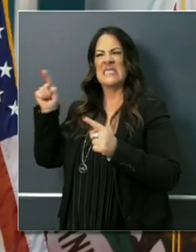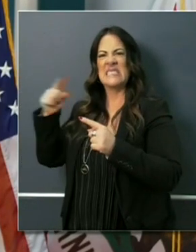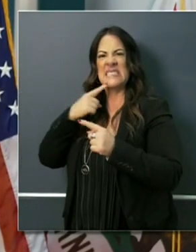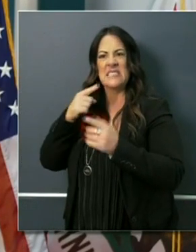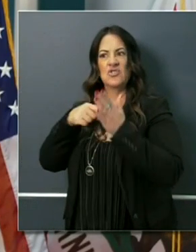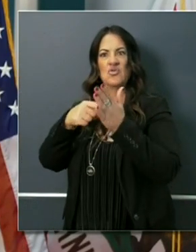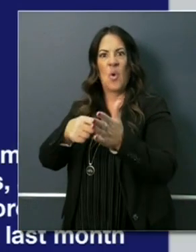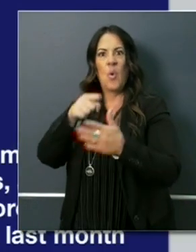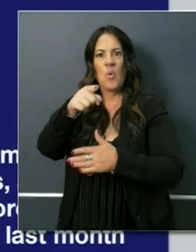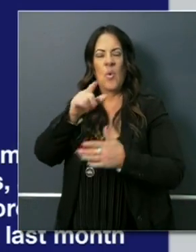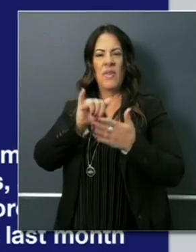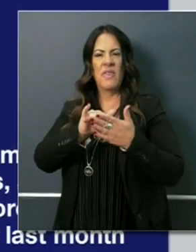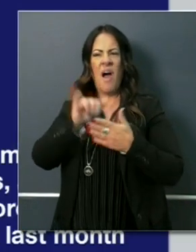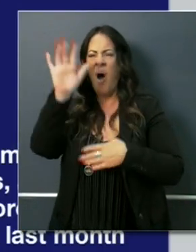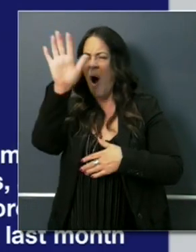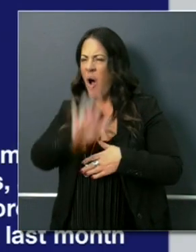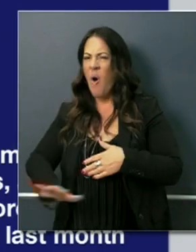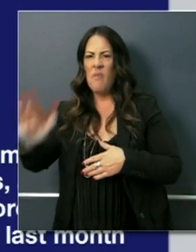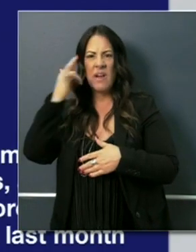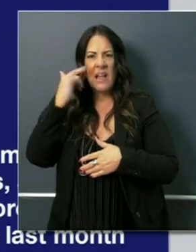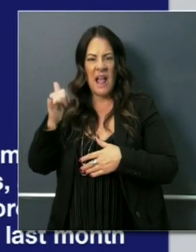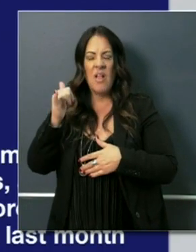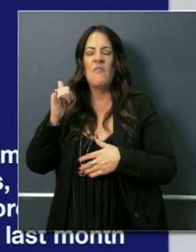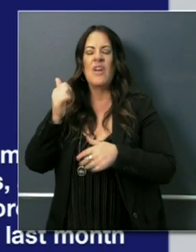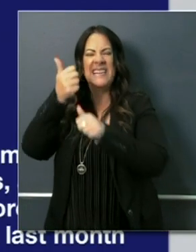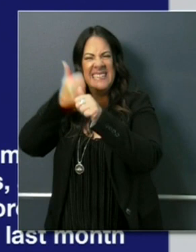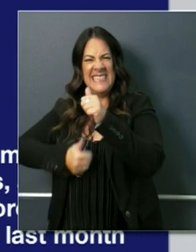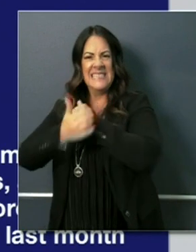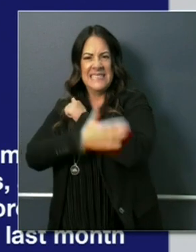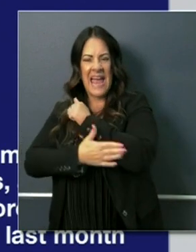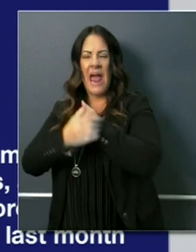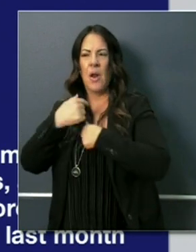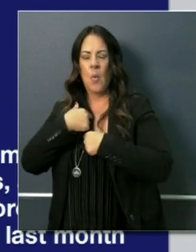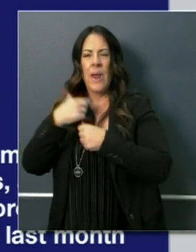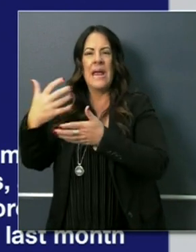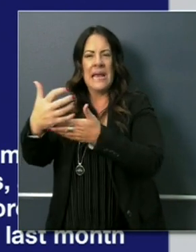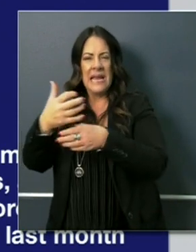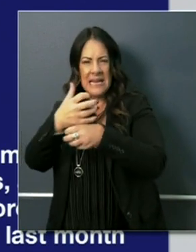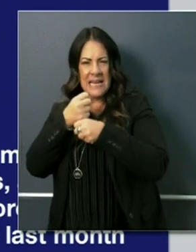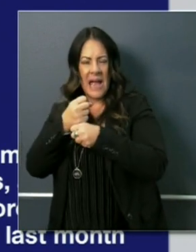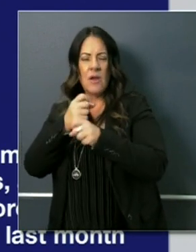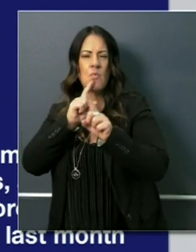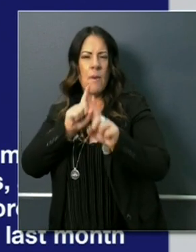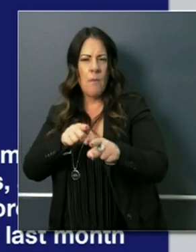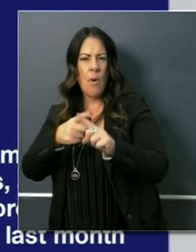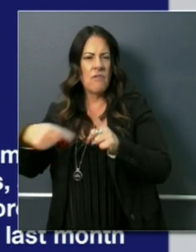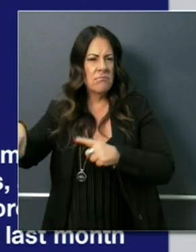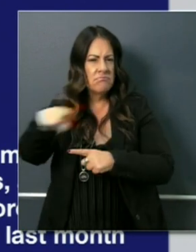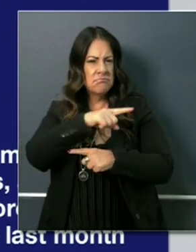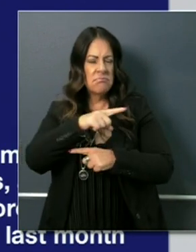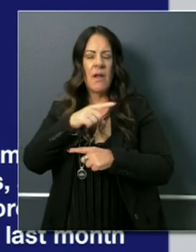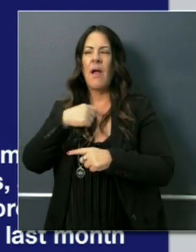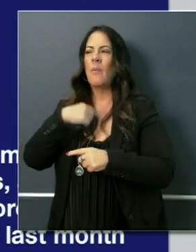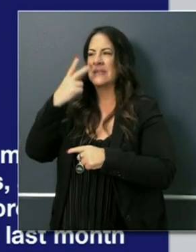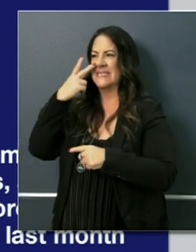THAT YOU HAVE DRIVEN. AND THEY SHOW GENERALLY THE SAME THING. I DON'T WANT YOU TO GET BOGGED DOWN BY THE LITTLE BLIPS UP AND DOWN. BUT THESE GRAPHS SHOW THAT THE